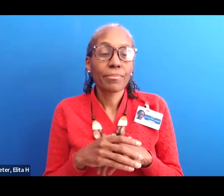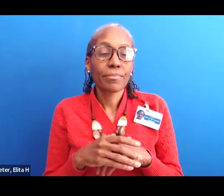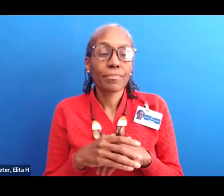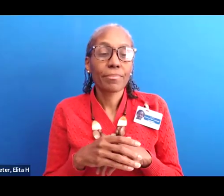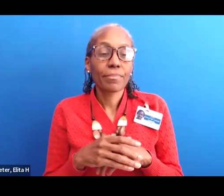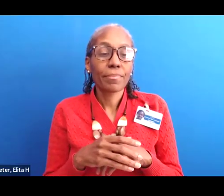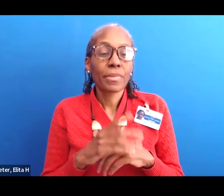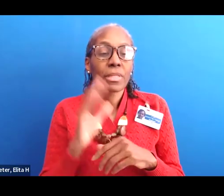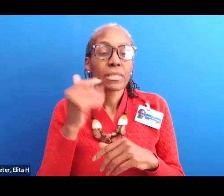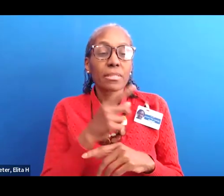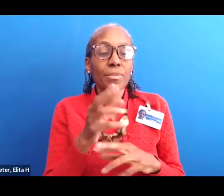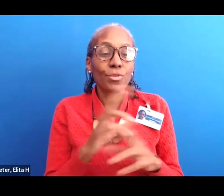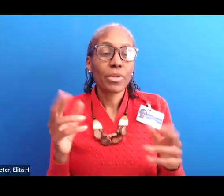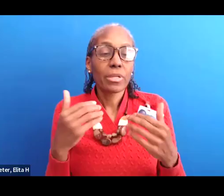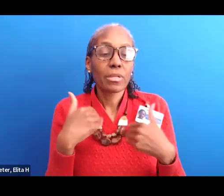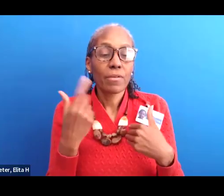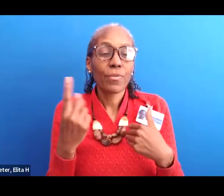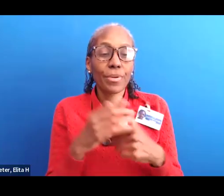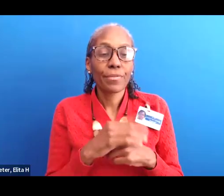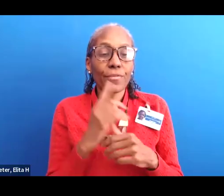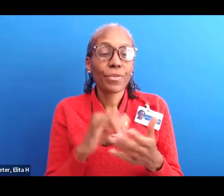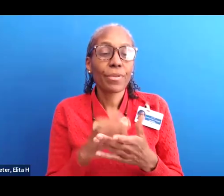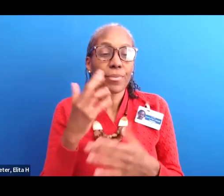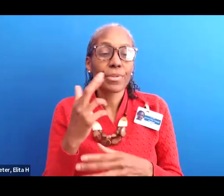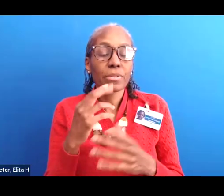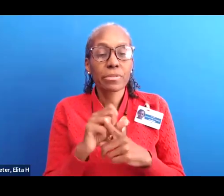It sounds like you're ready to have one for that situation.